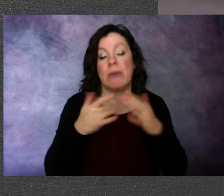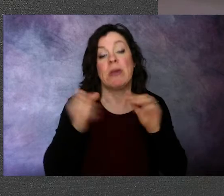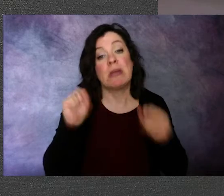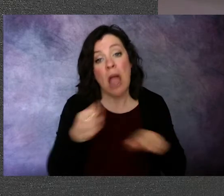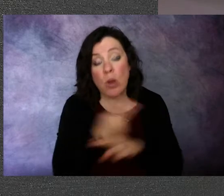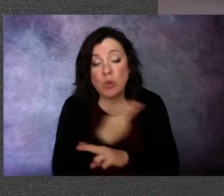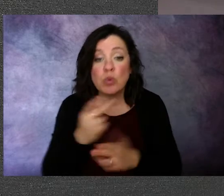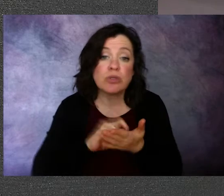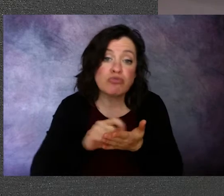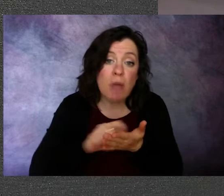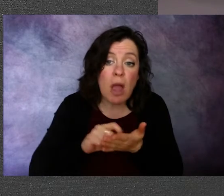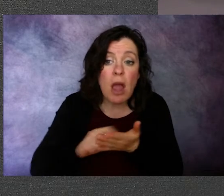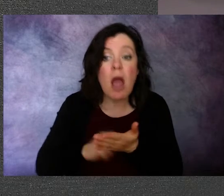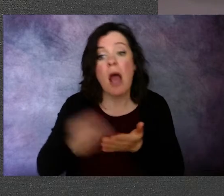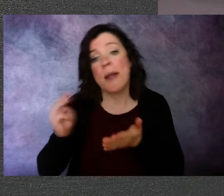I have five